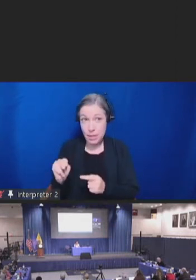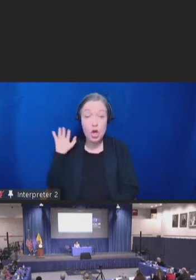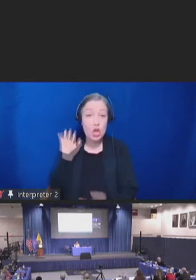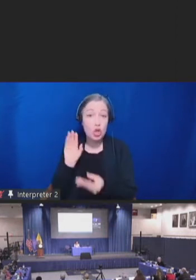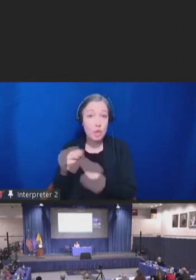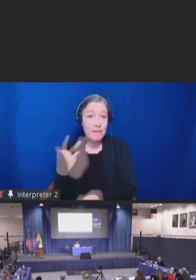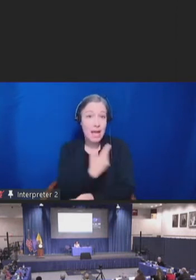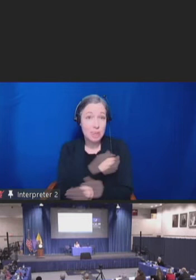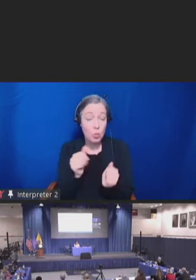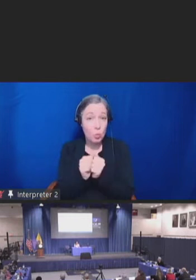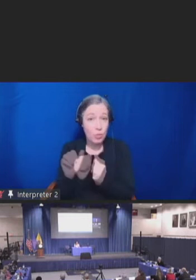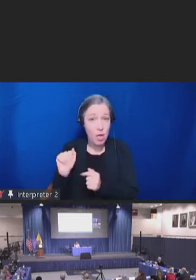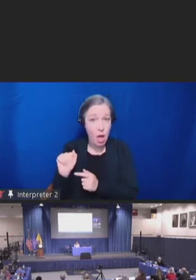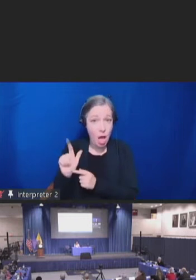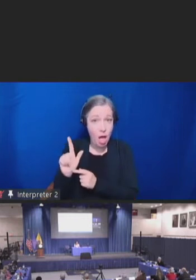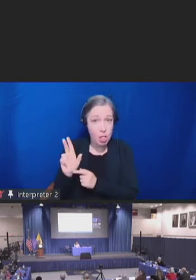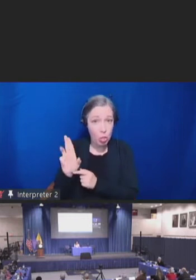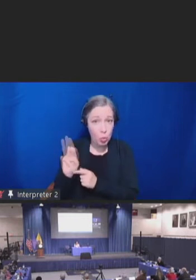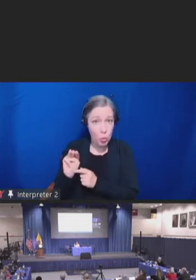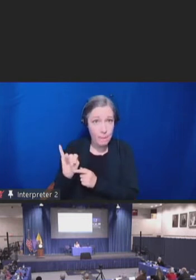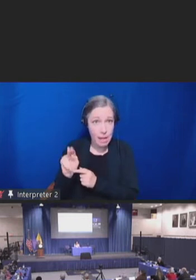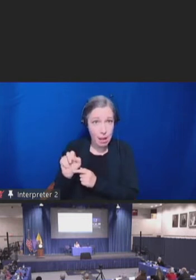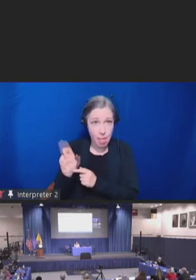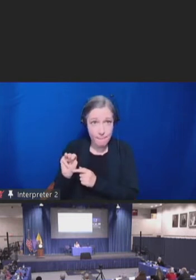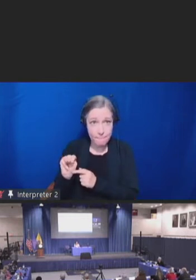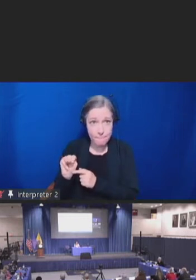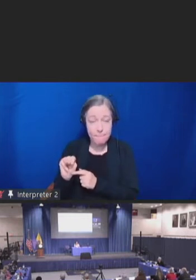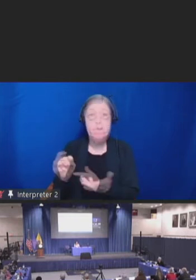This is a metric that measures delay.